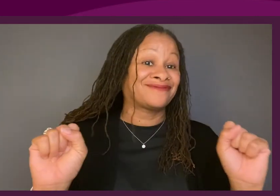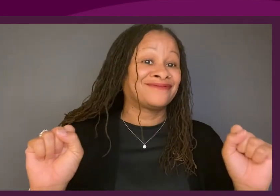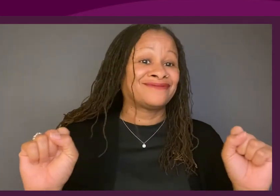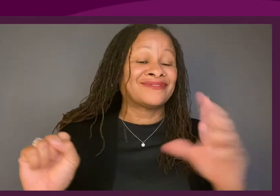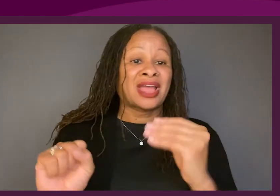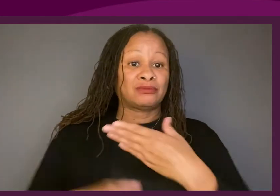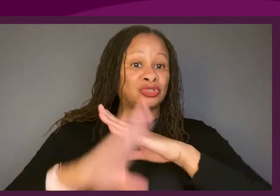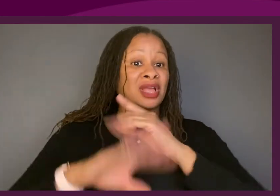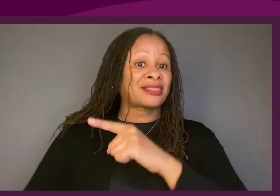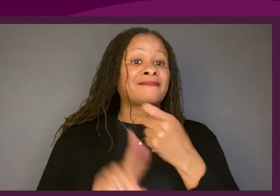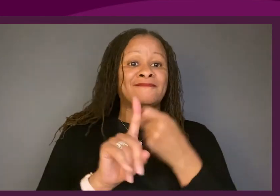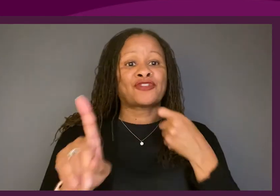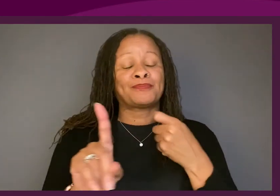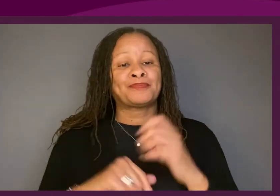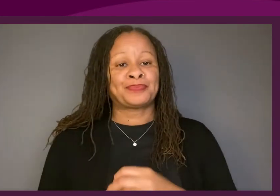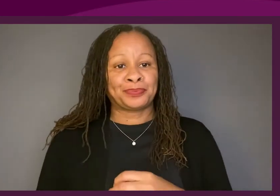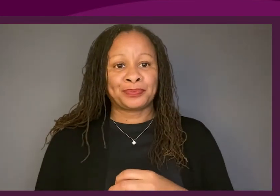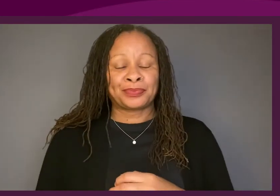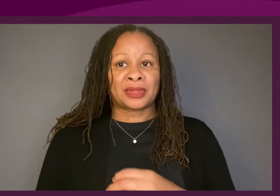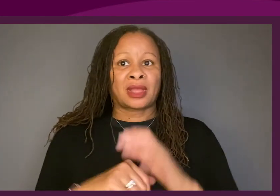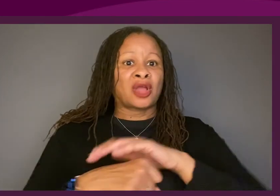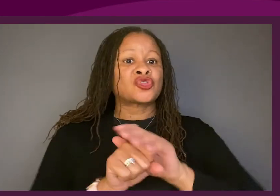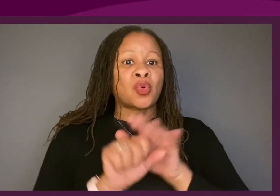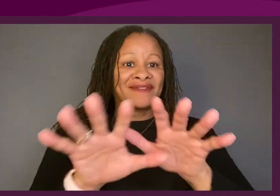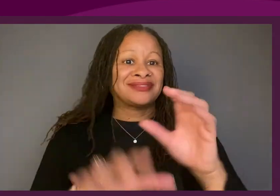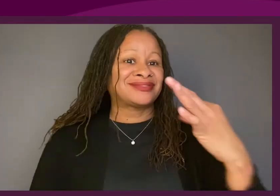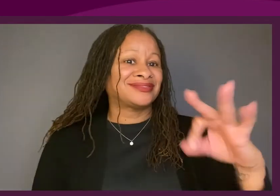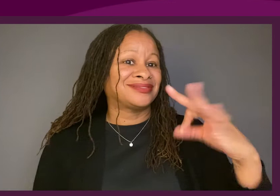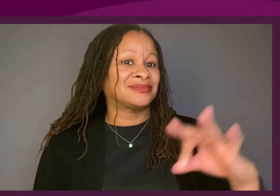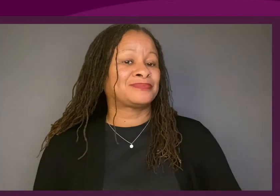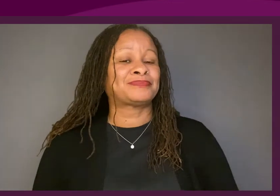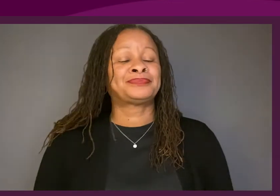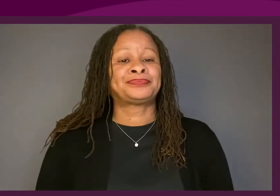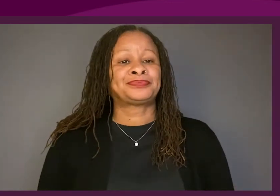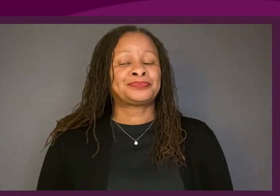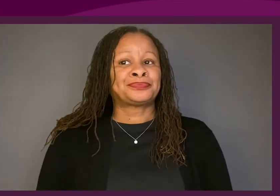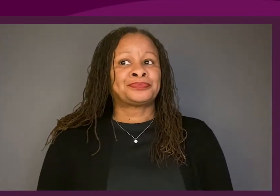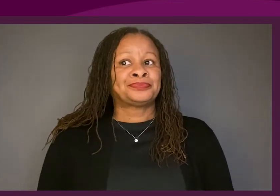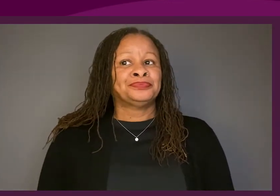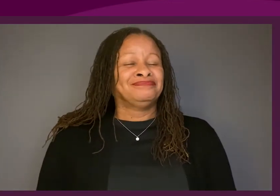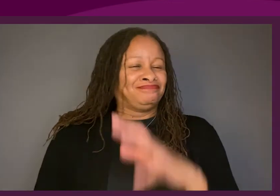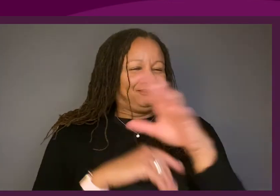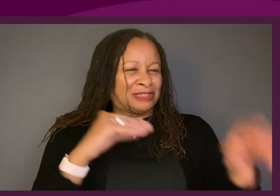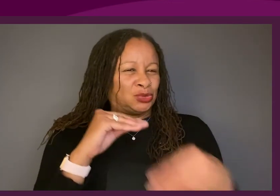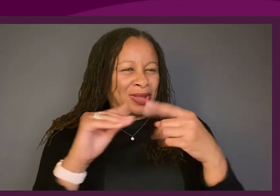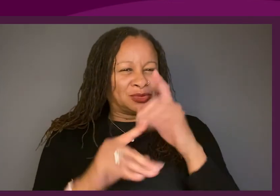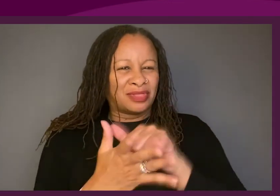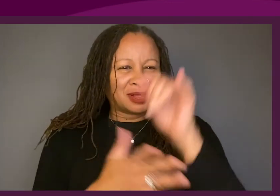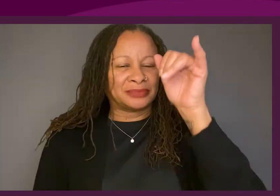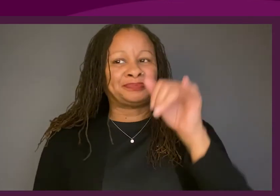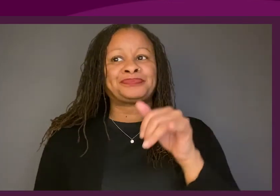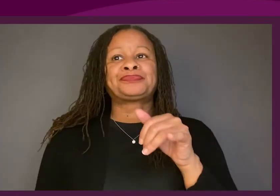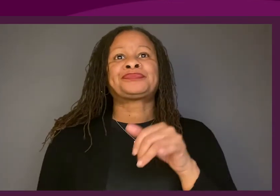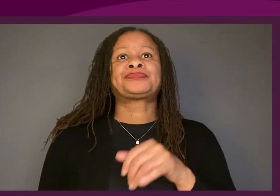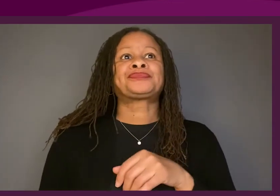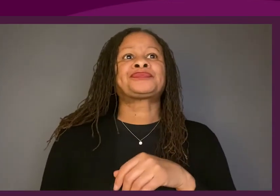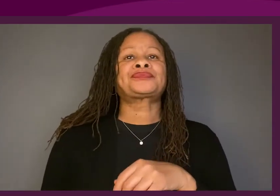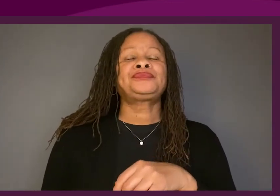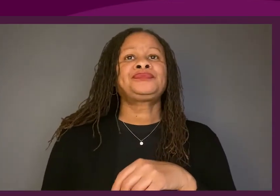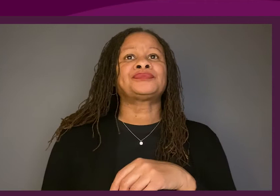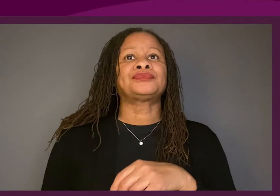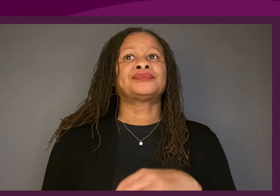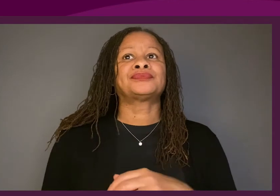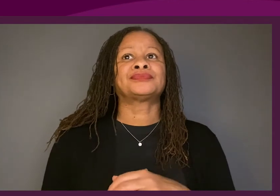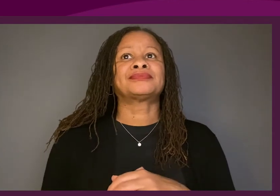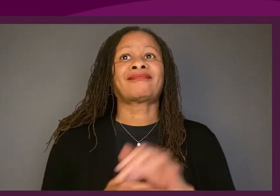To take that one step farther then, that unbelievable loss of life in these facilities...